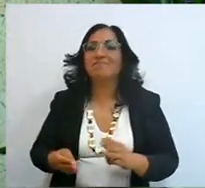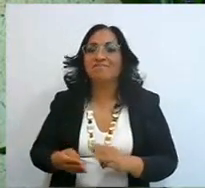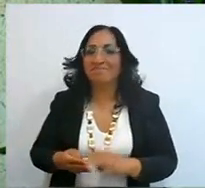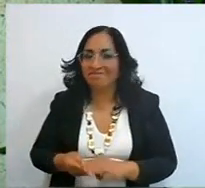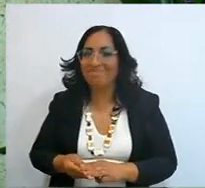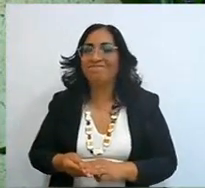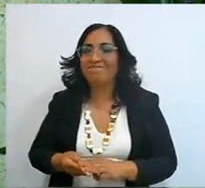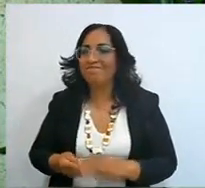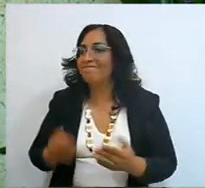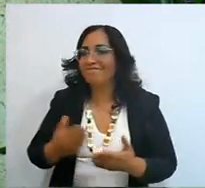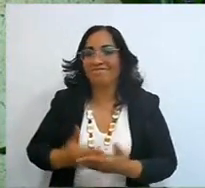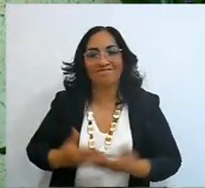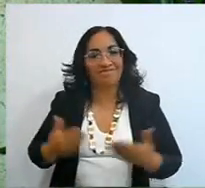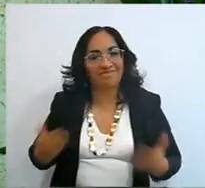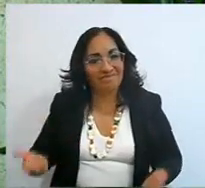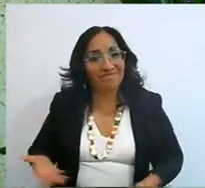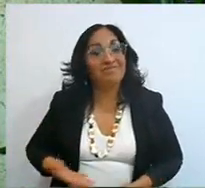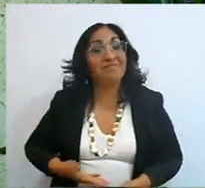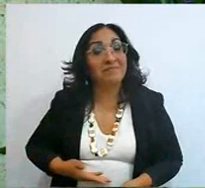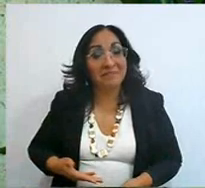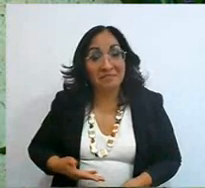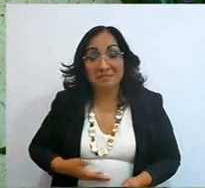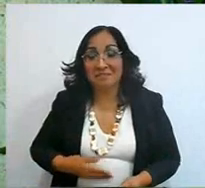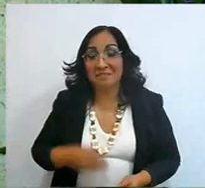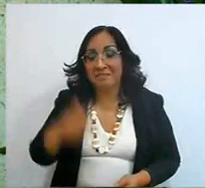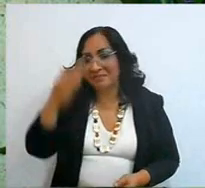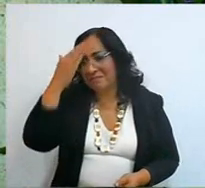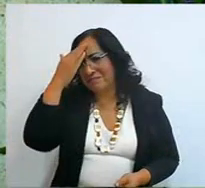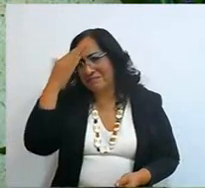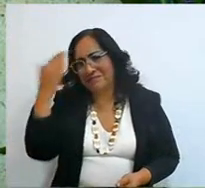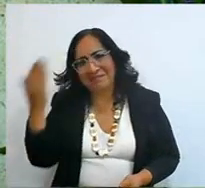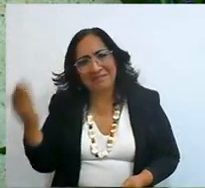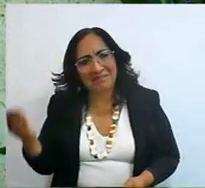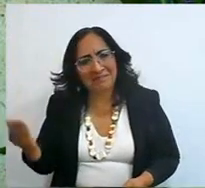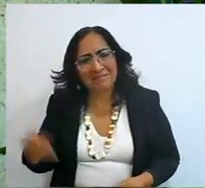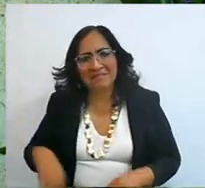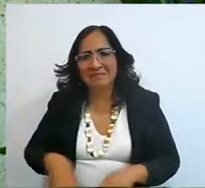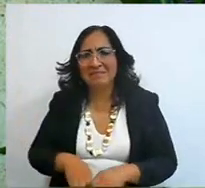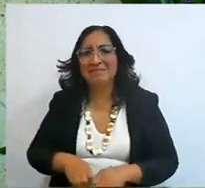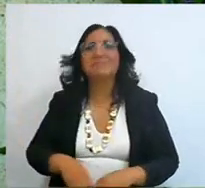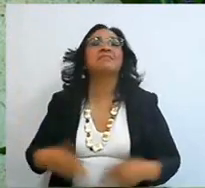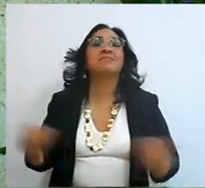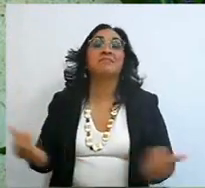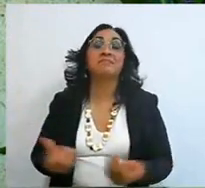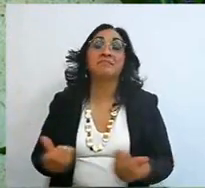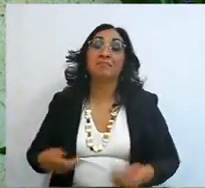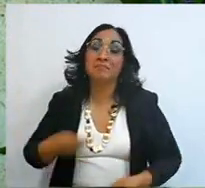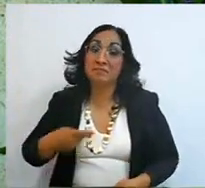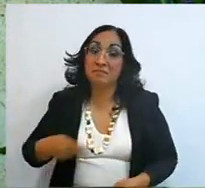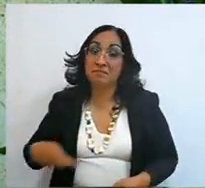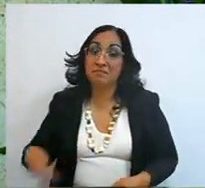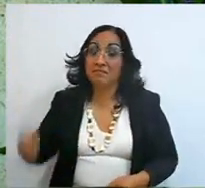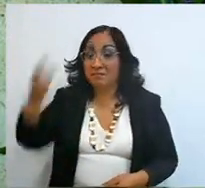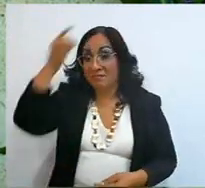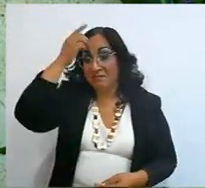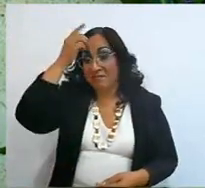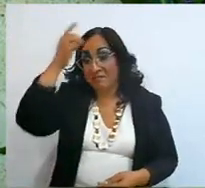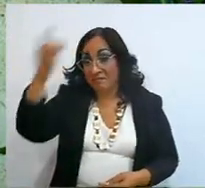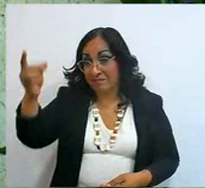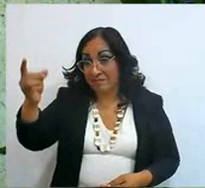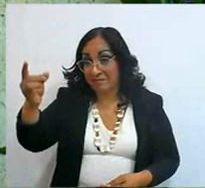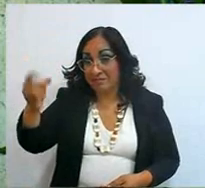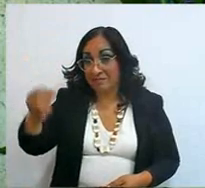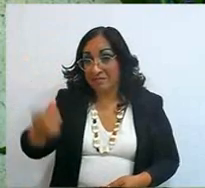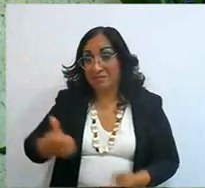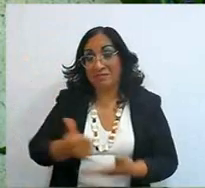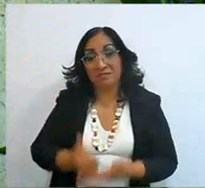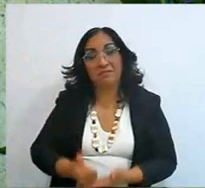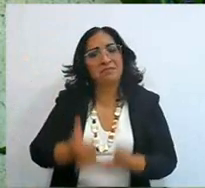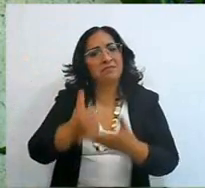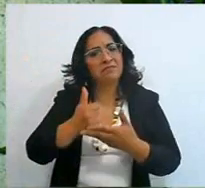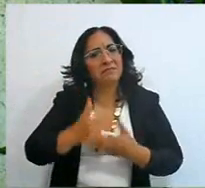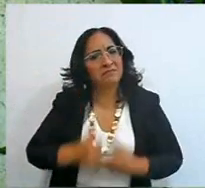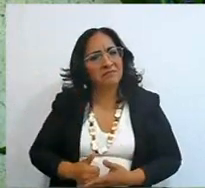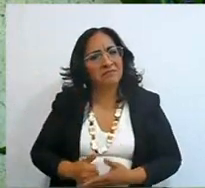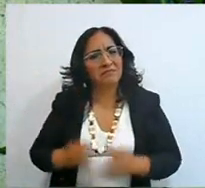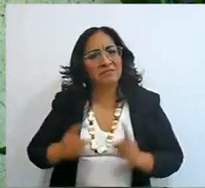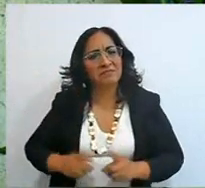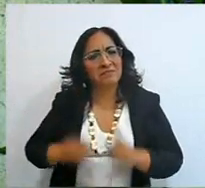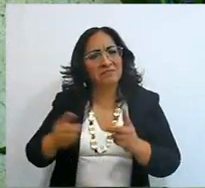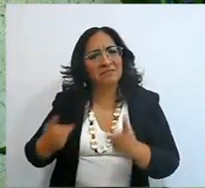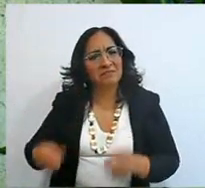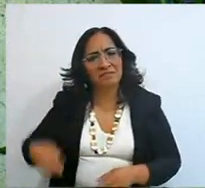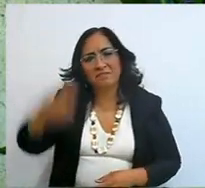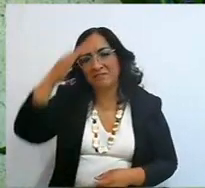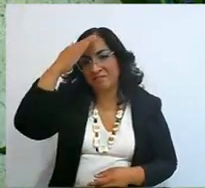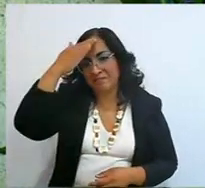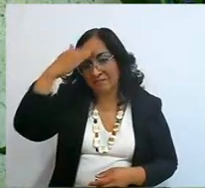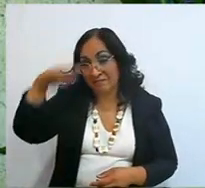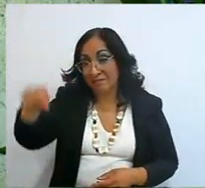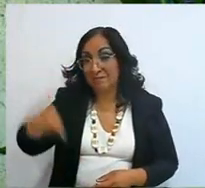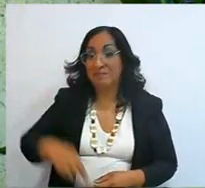it was hers, she did not know how to take it, but God went to her, filling her soul with so much strength and power,